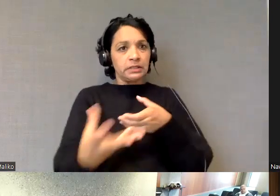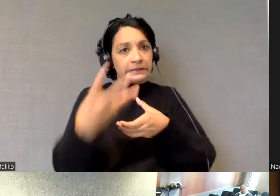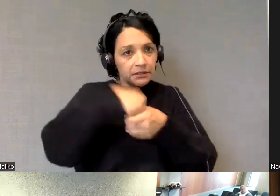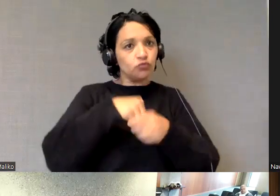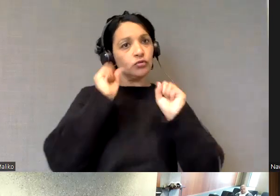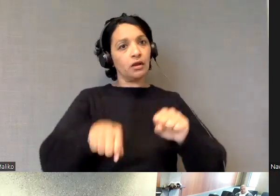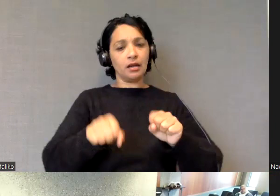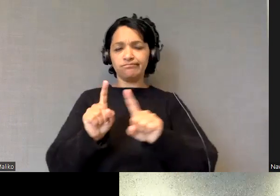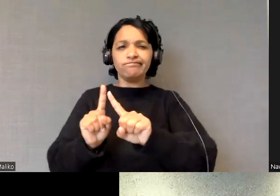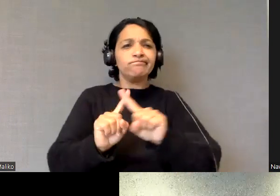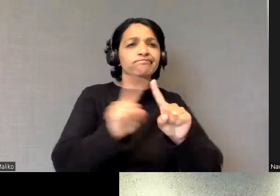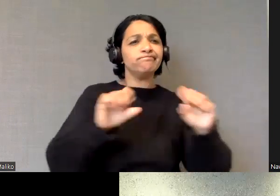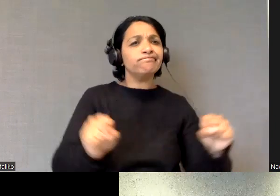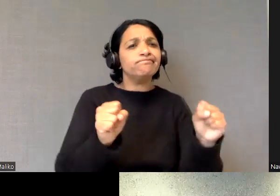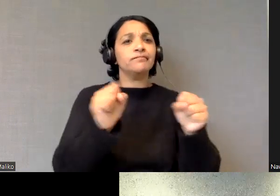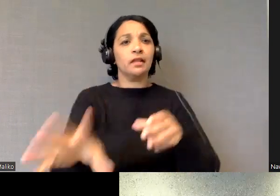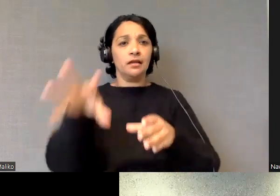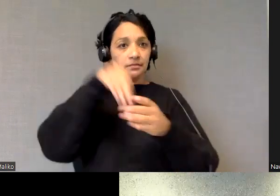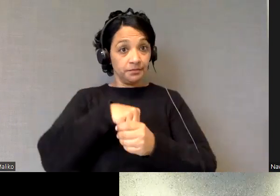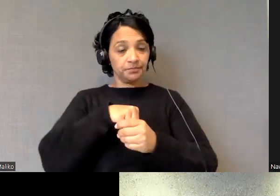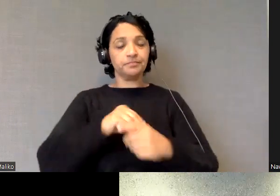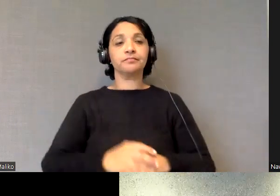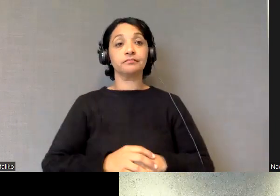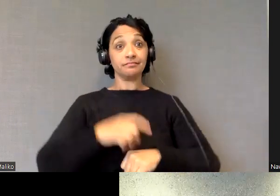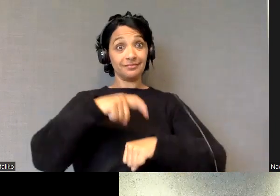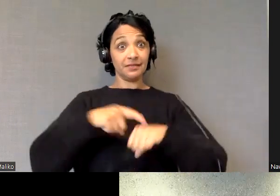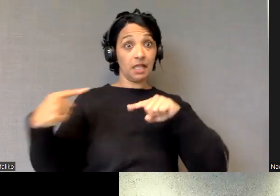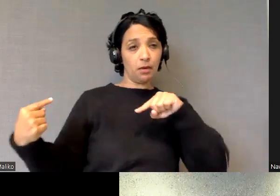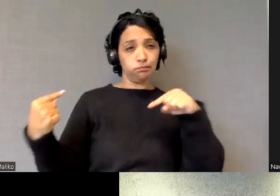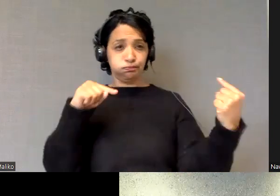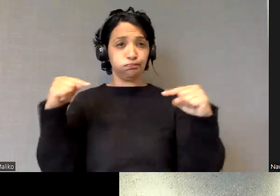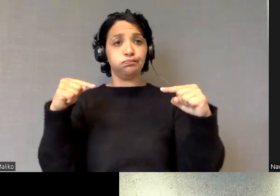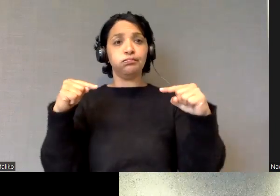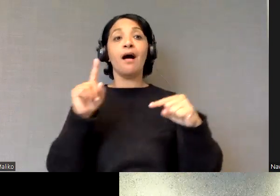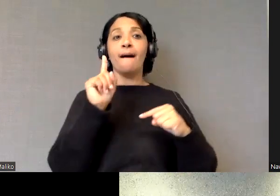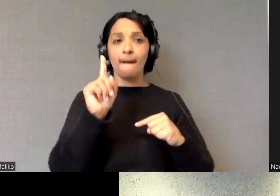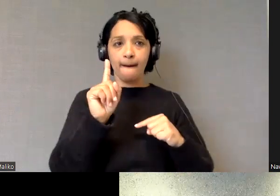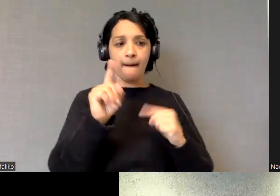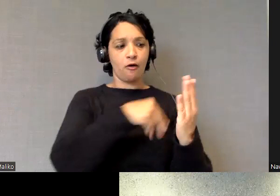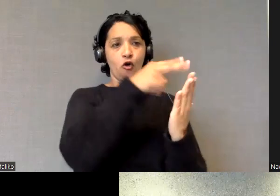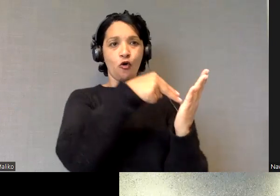In the situation of armed conflicts, the CRPD plays an important and complimentary roll